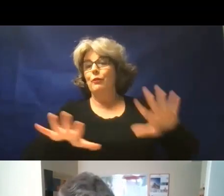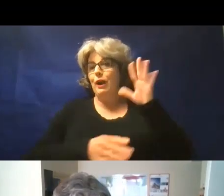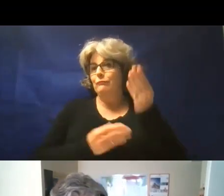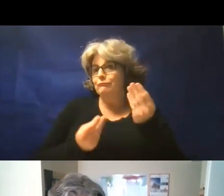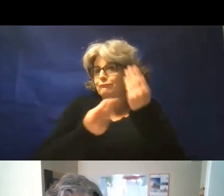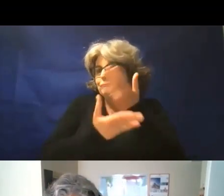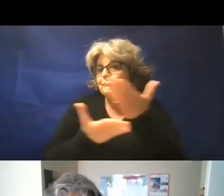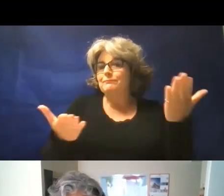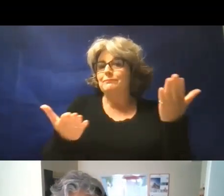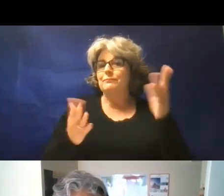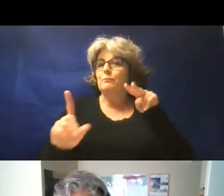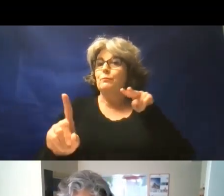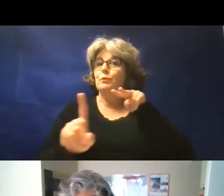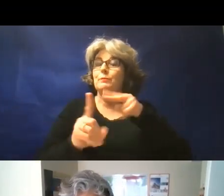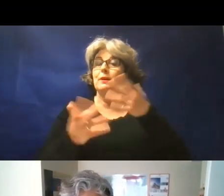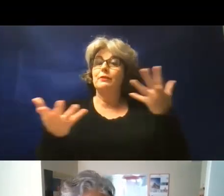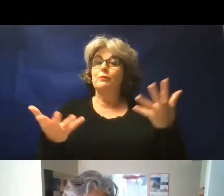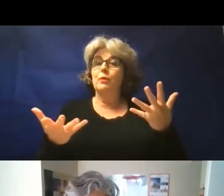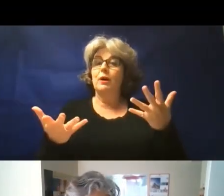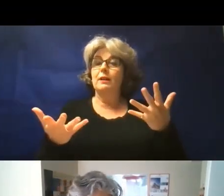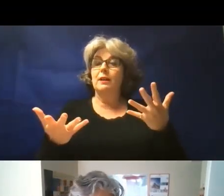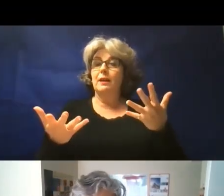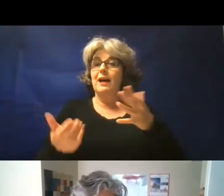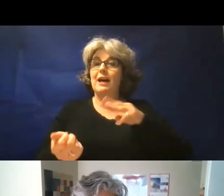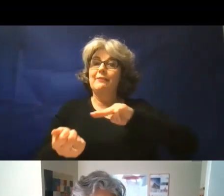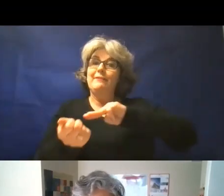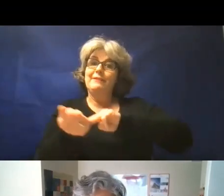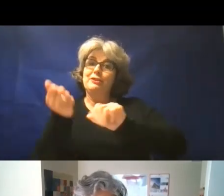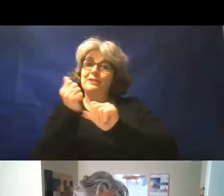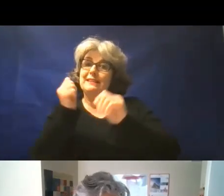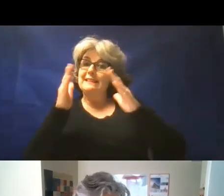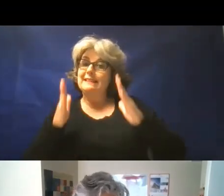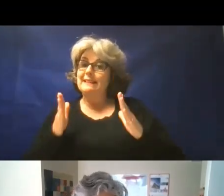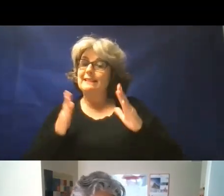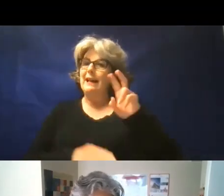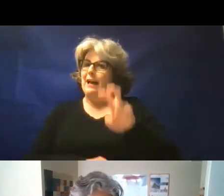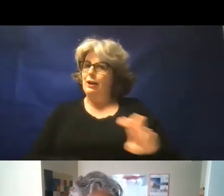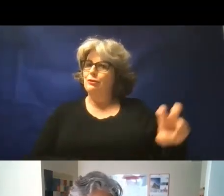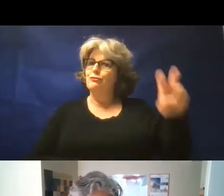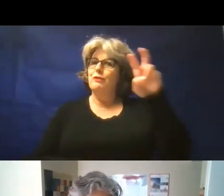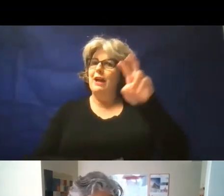perspective both of the physician assistant who practices travel medicine for the last 25 years